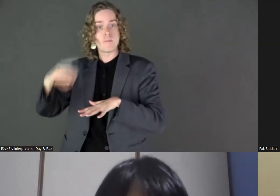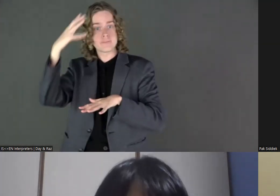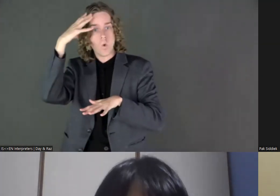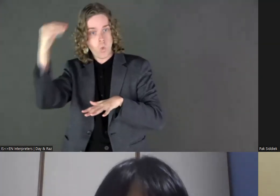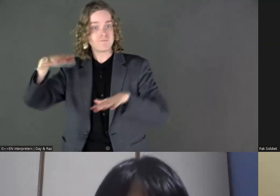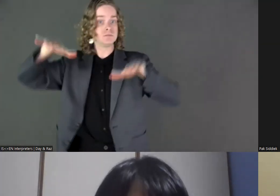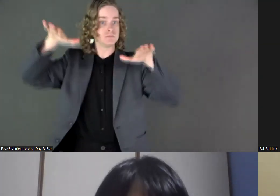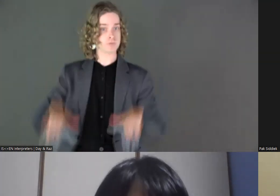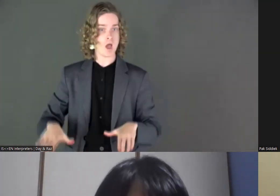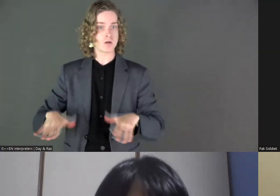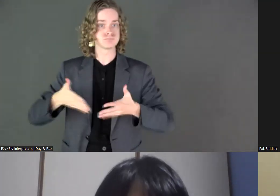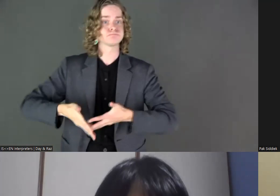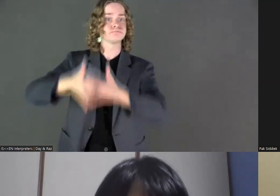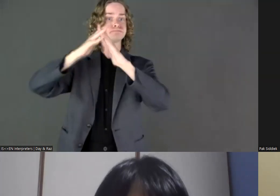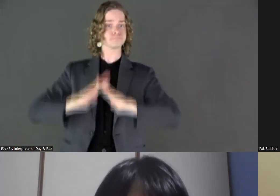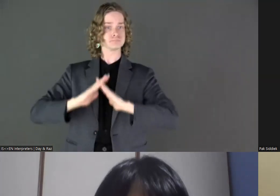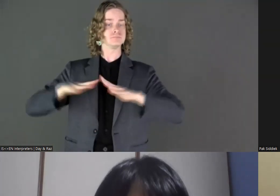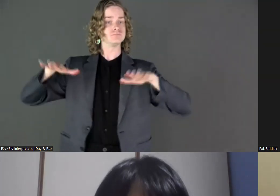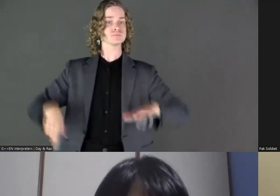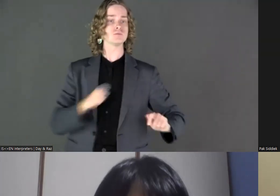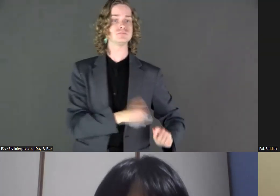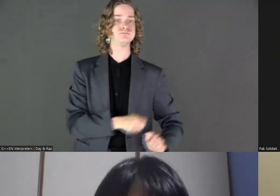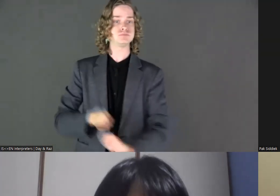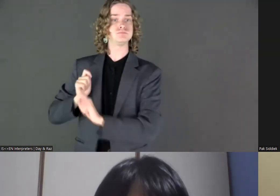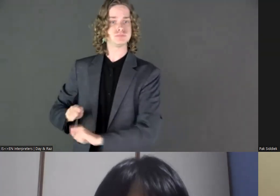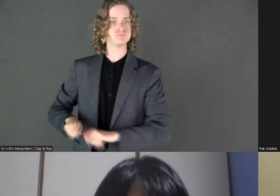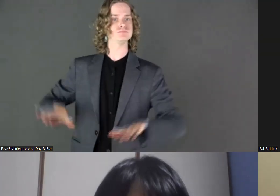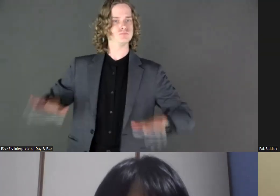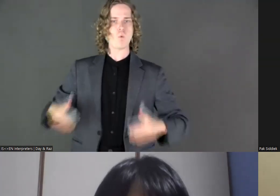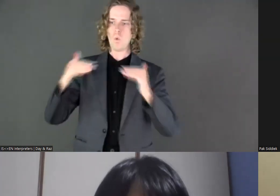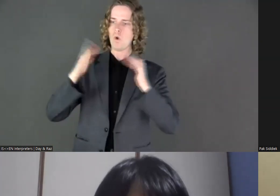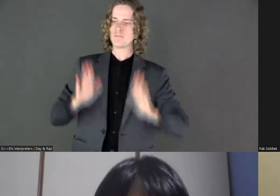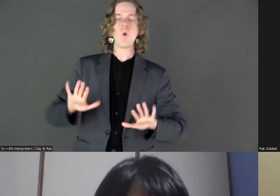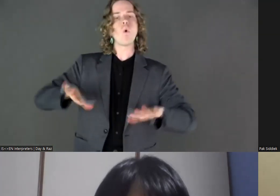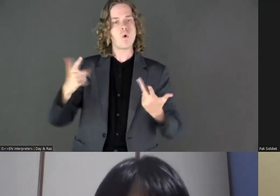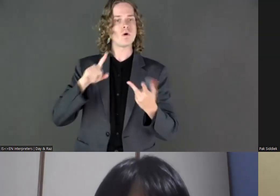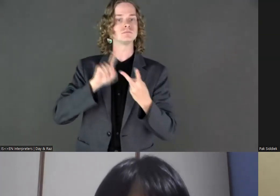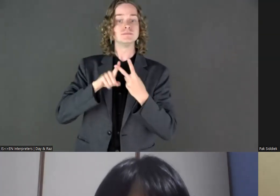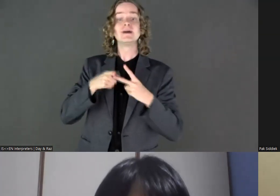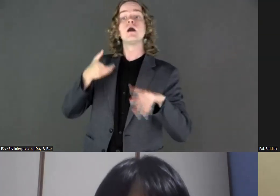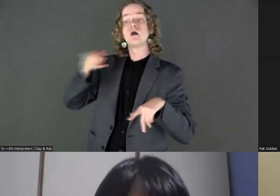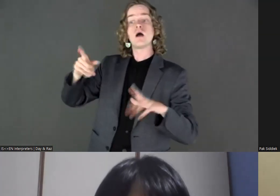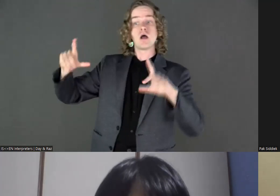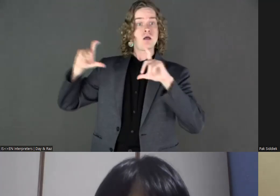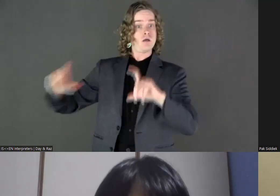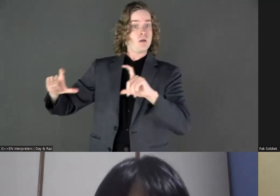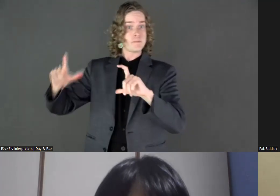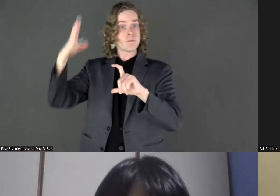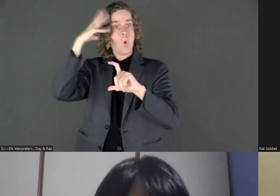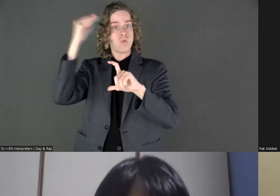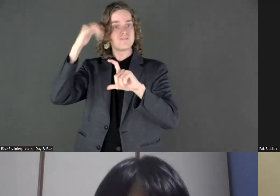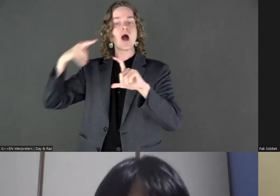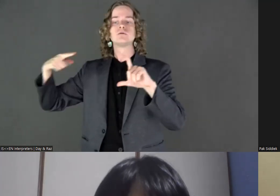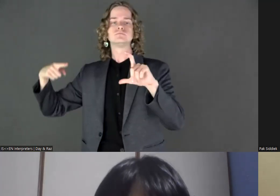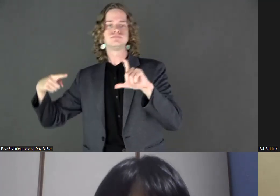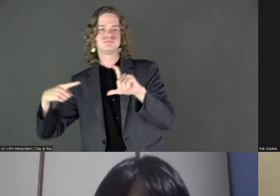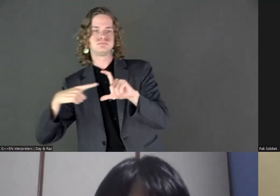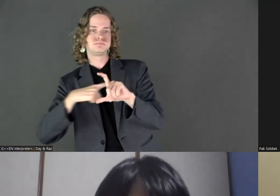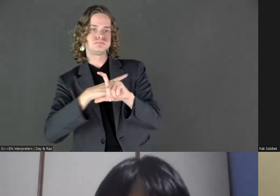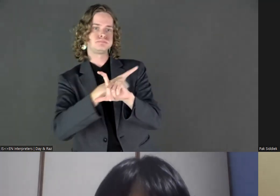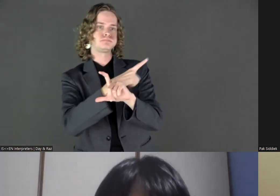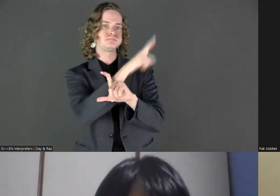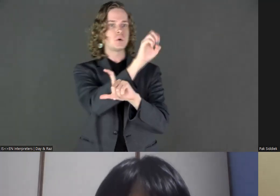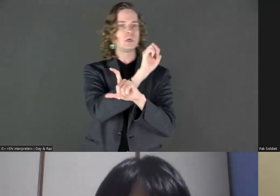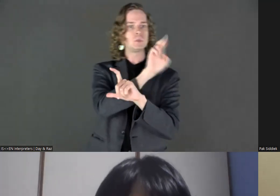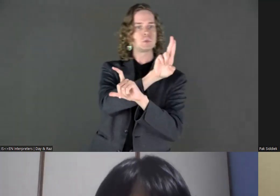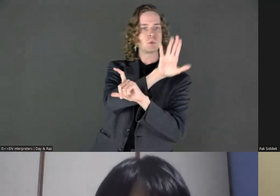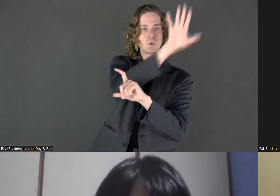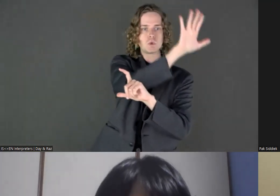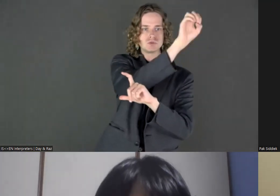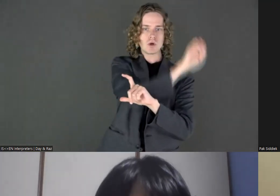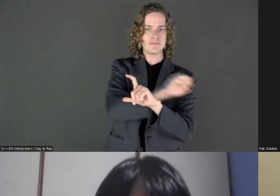The organization I represent has been set up in 2006. And we are a leader organization among